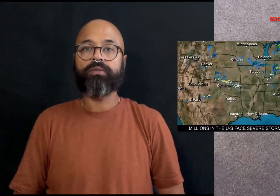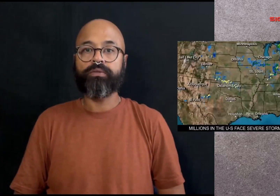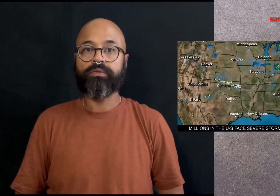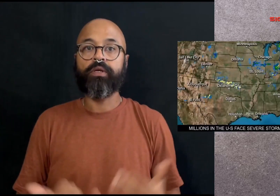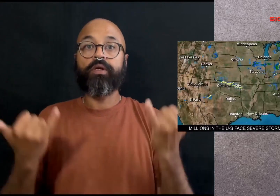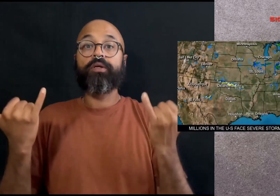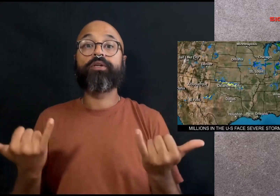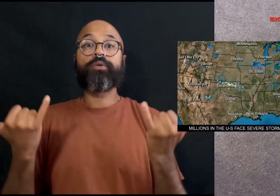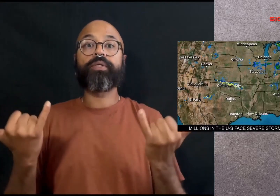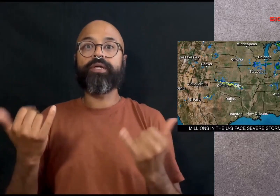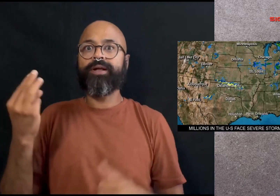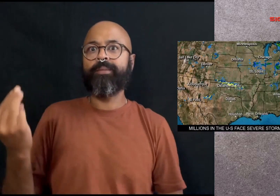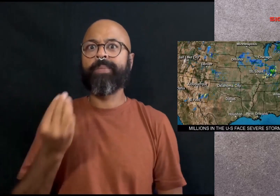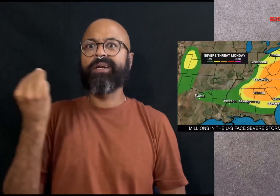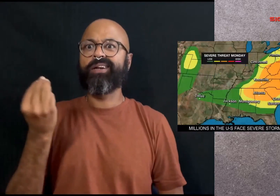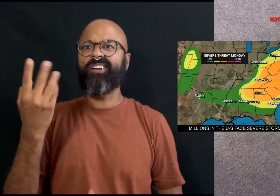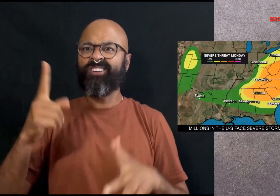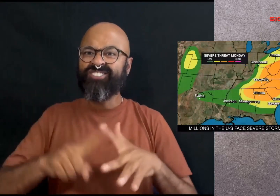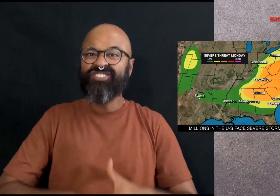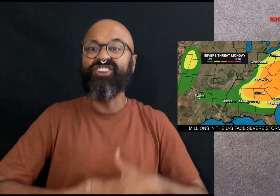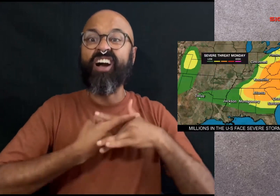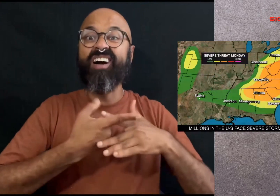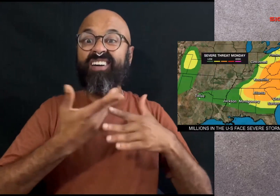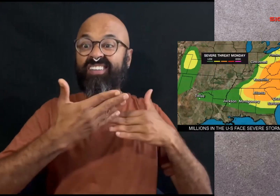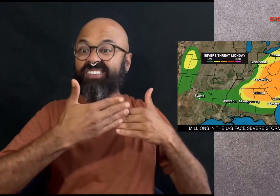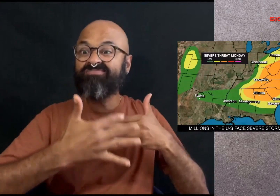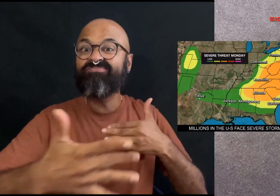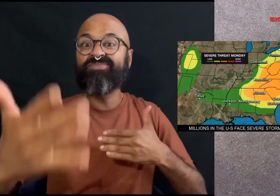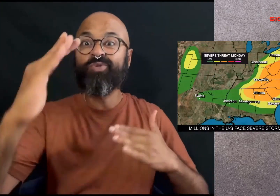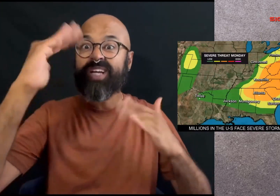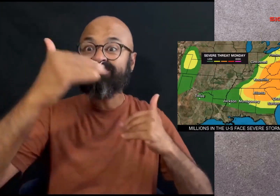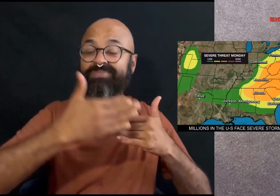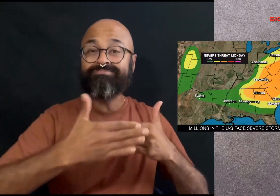Today, Monday kicks off what's expected to be an active week of storms.